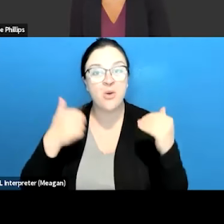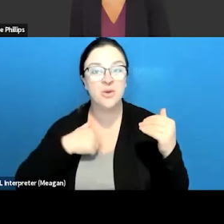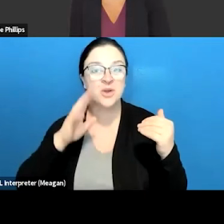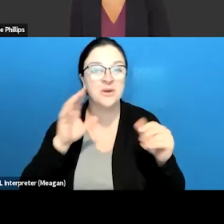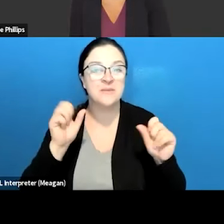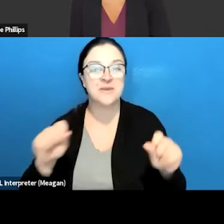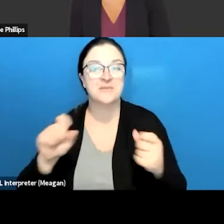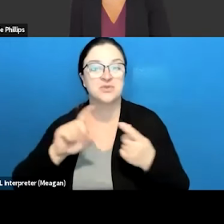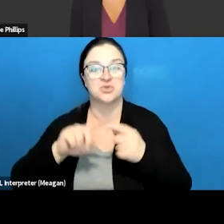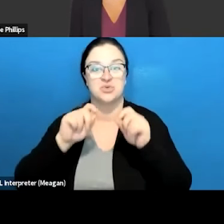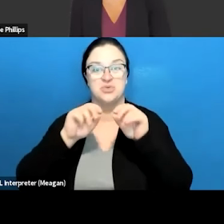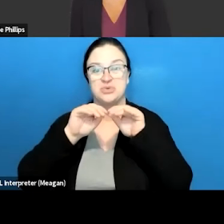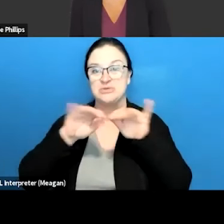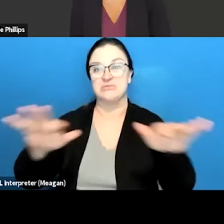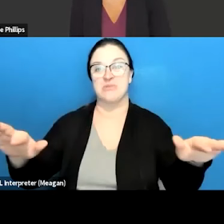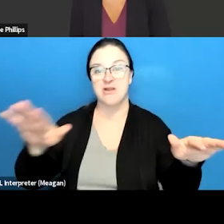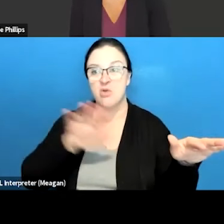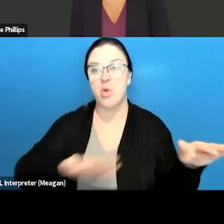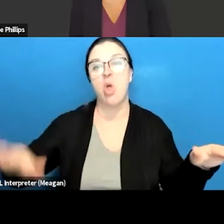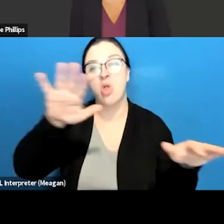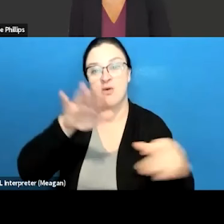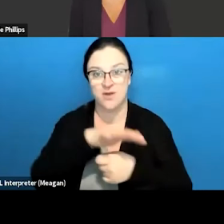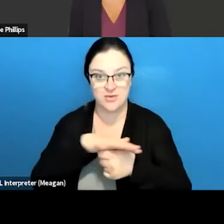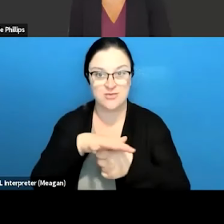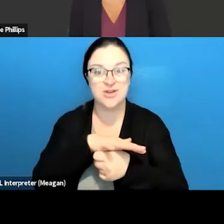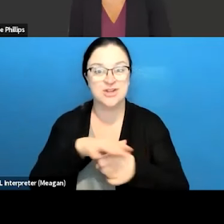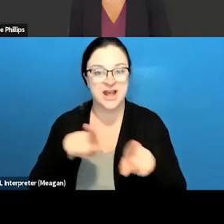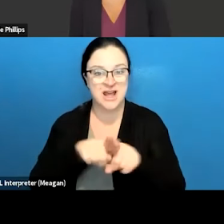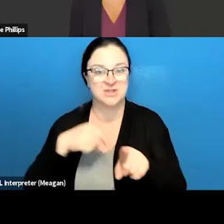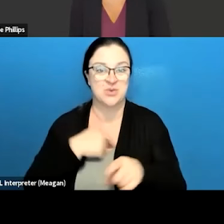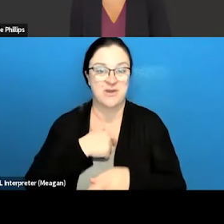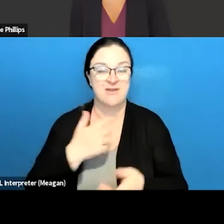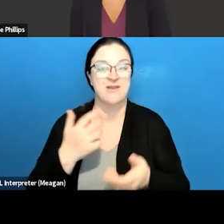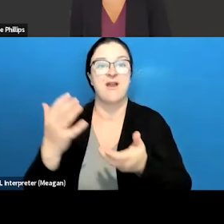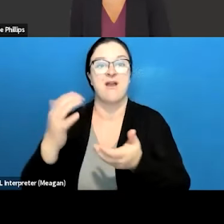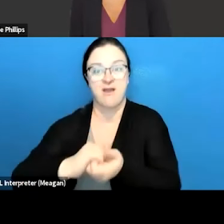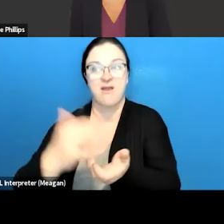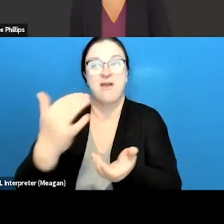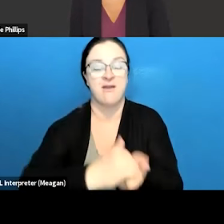spread that out across the entire region as we collaborate more in some of these areas,